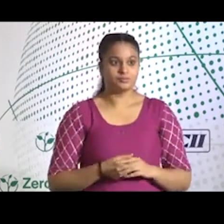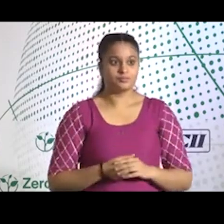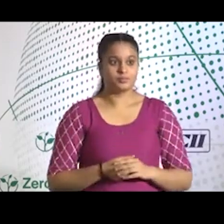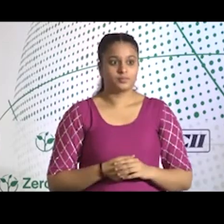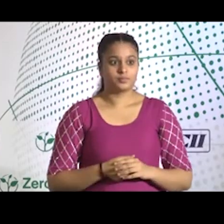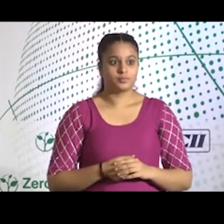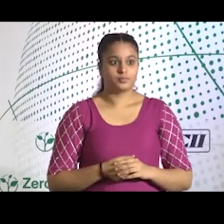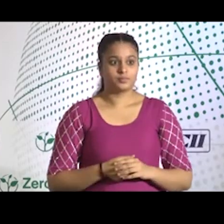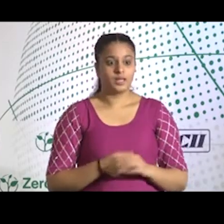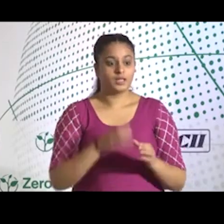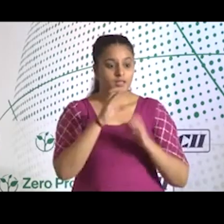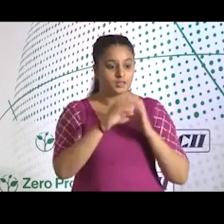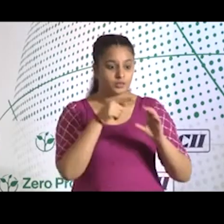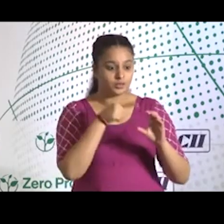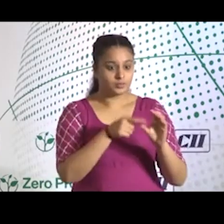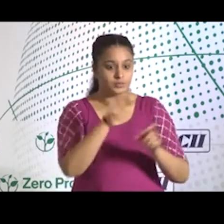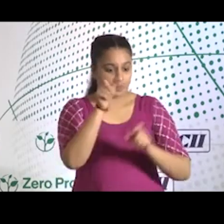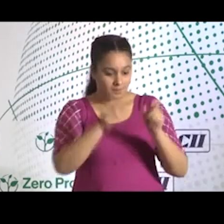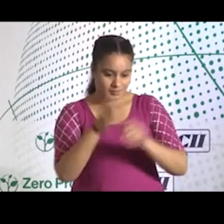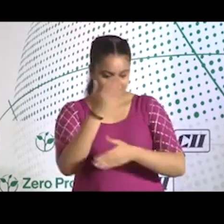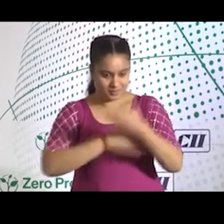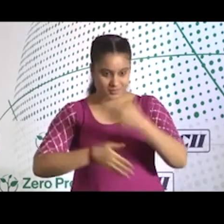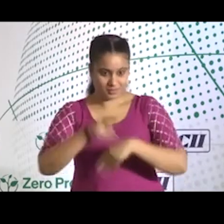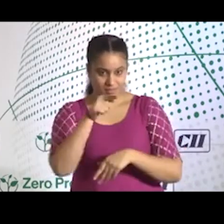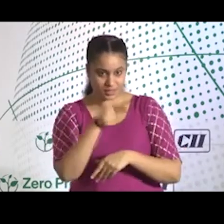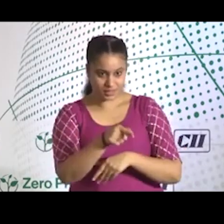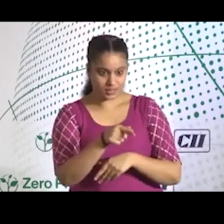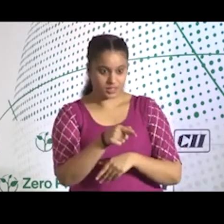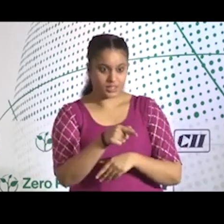from people with disabilities being a target audience